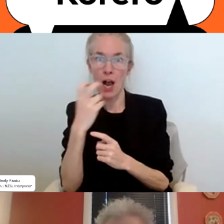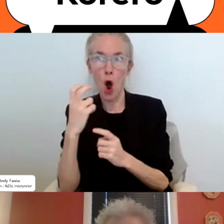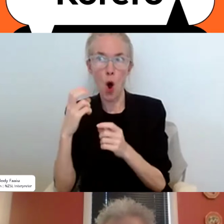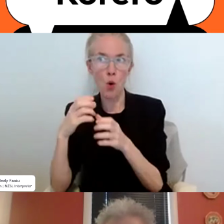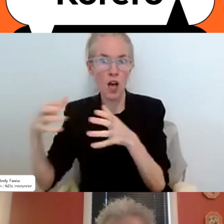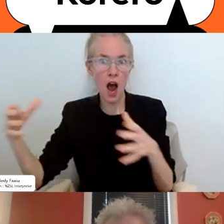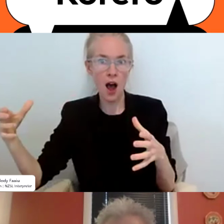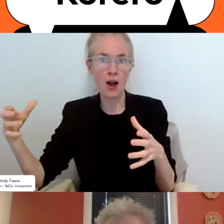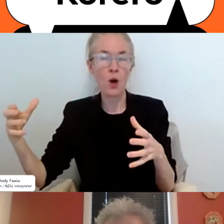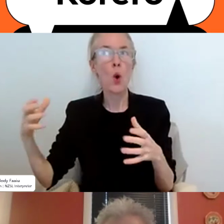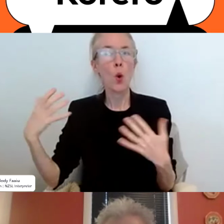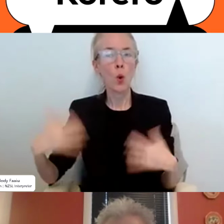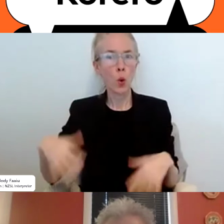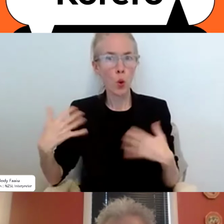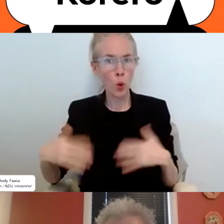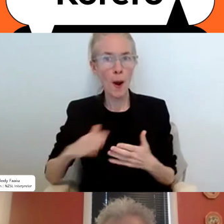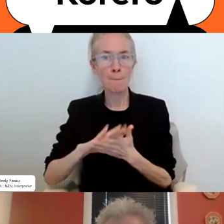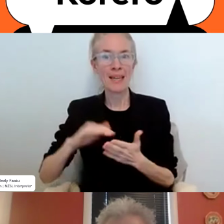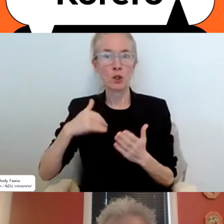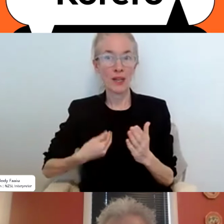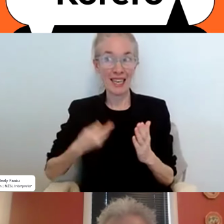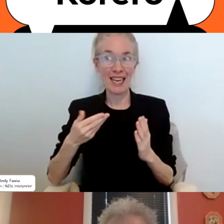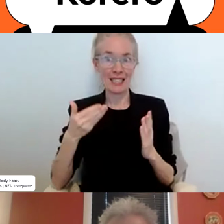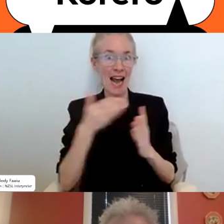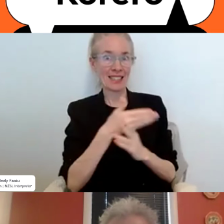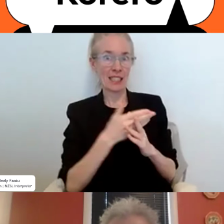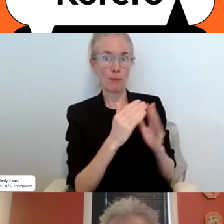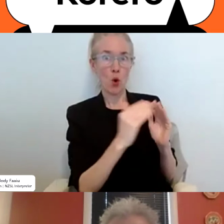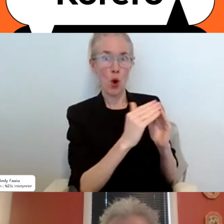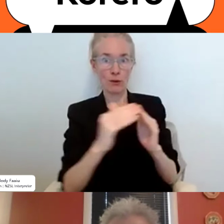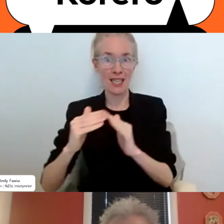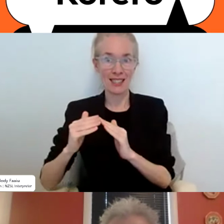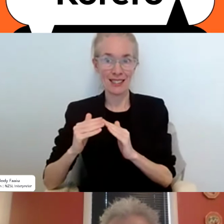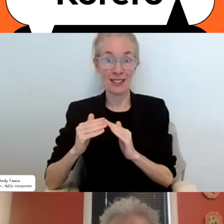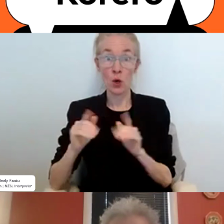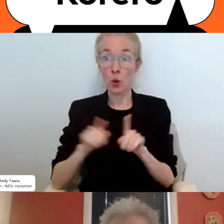quite a lot of the district is older housing stock, and retrofitting,